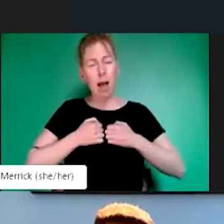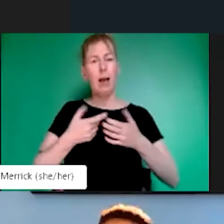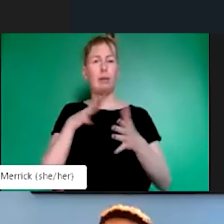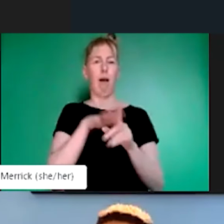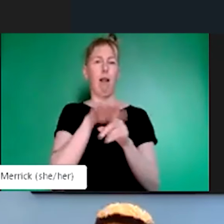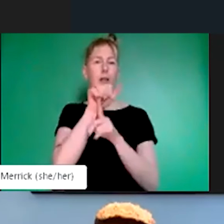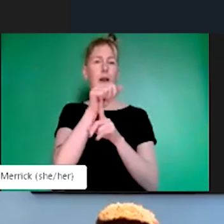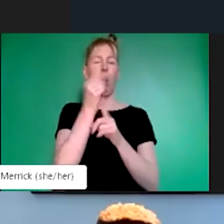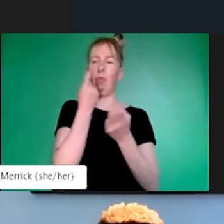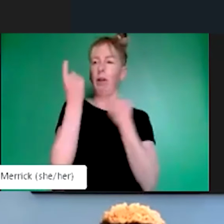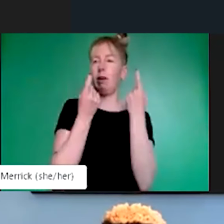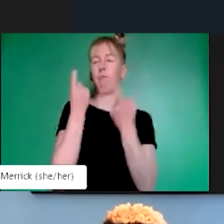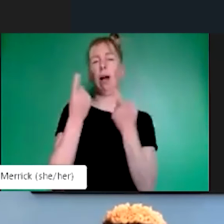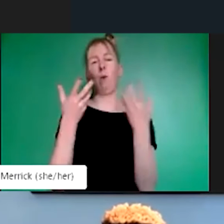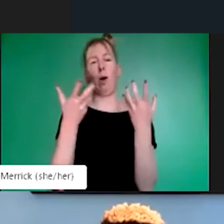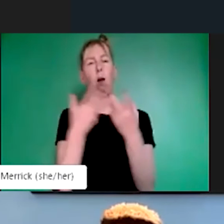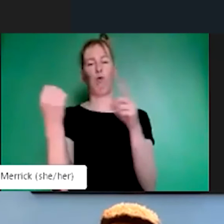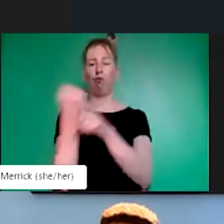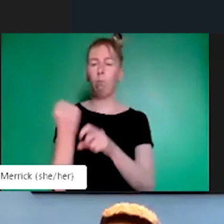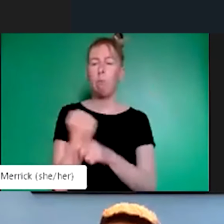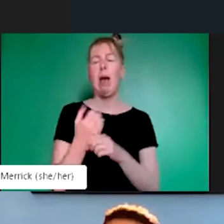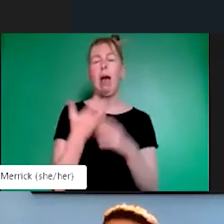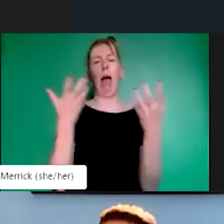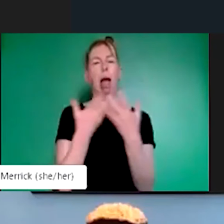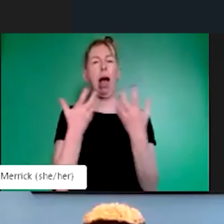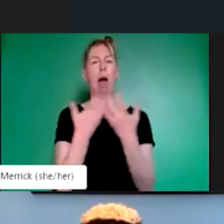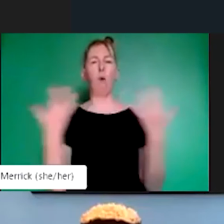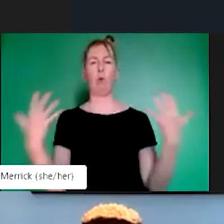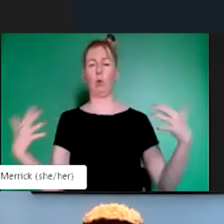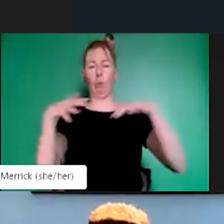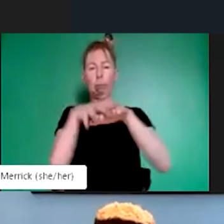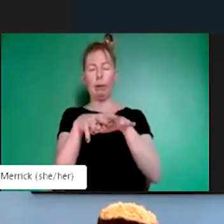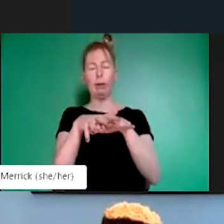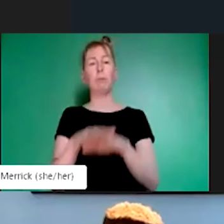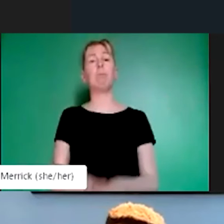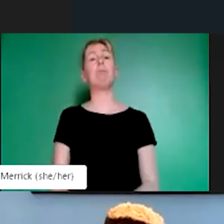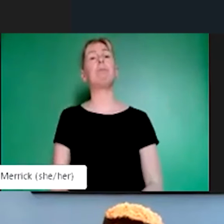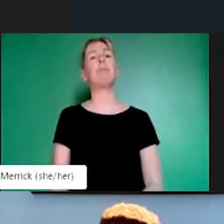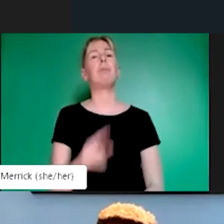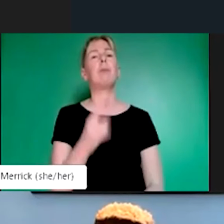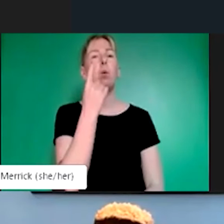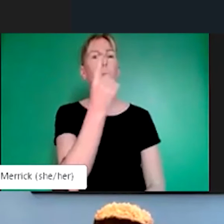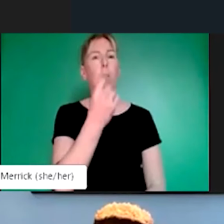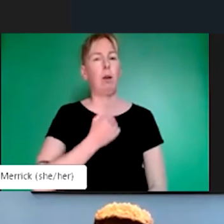congregation. And in my language, and one of my mother tongues is a word, you know,